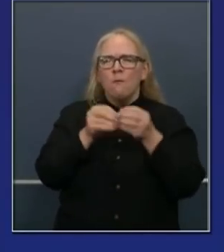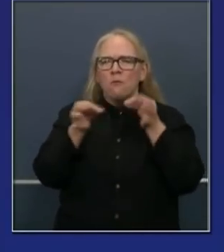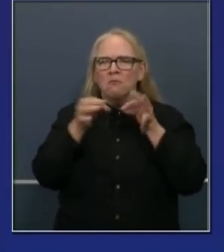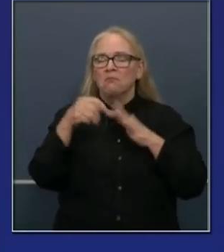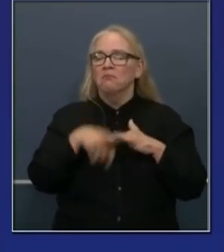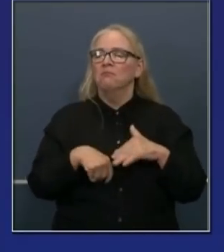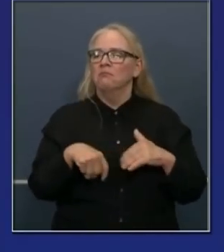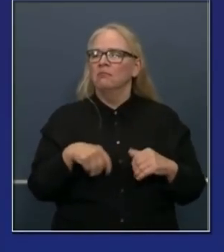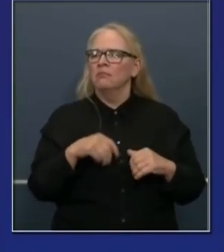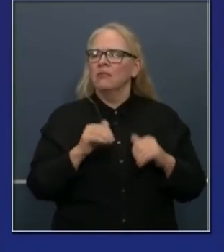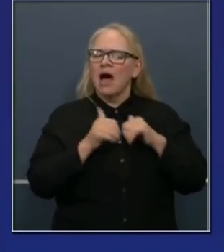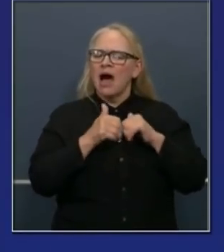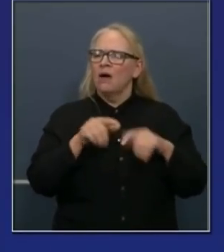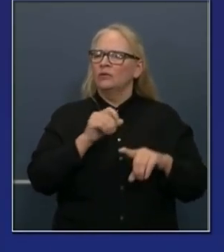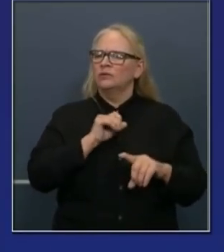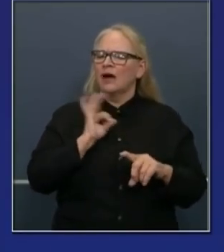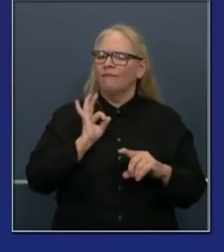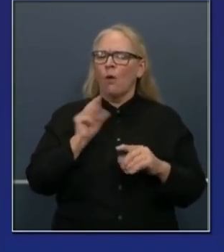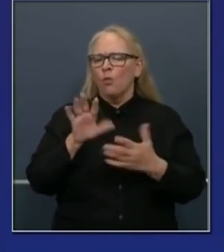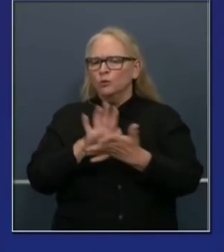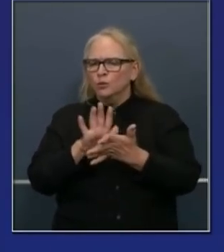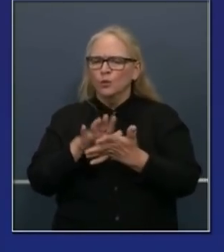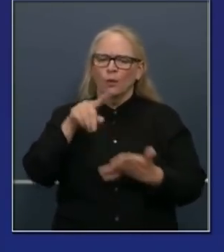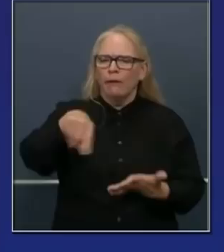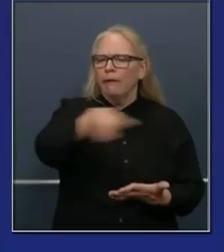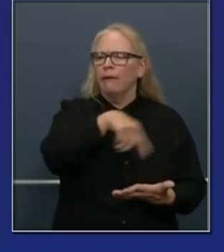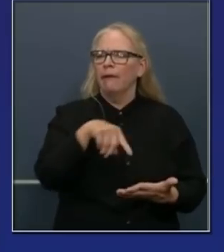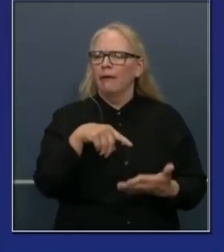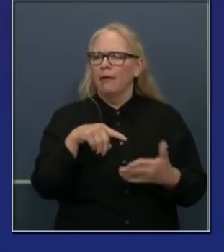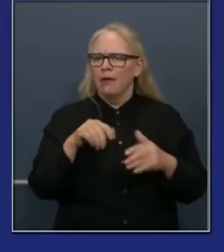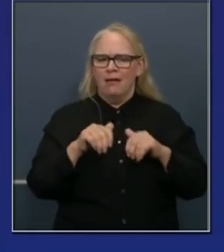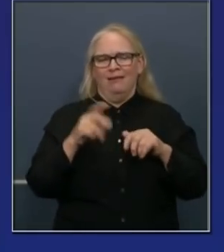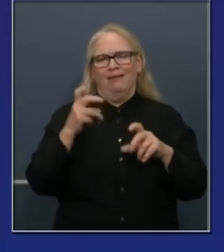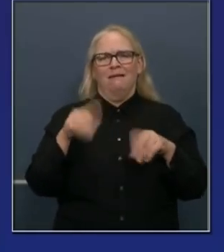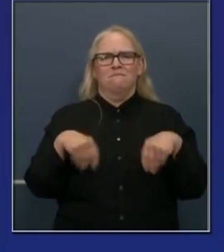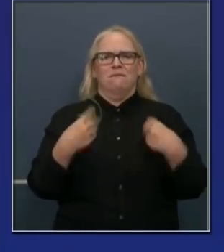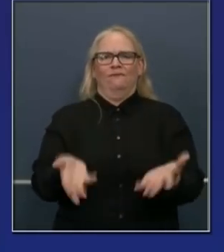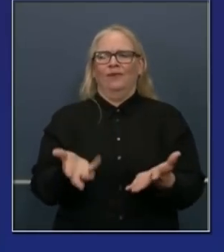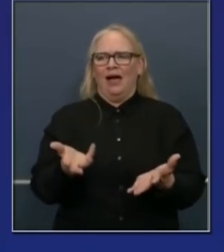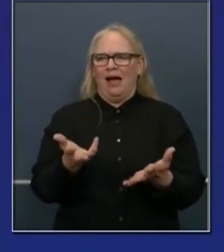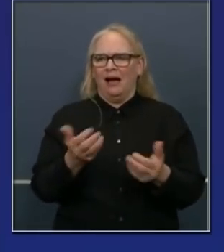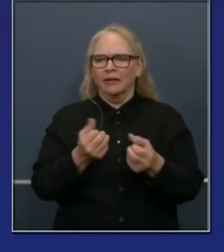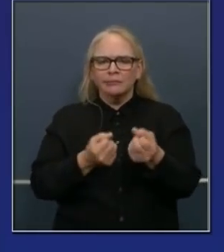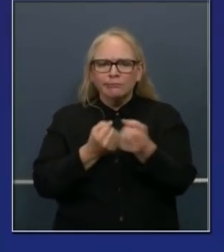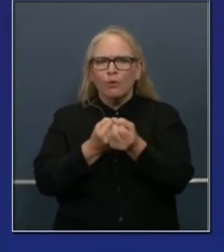COHORT OF STAFF ON A CONSISTENT BASIS. WE ARE BRINGING TO THE SCHOOL